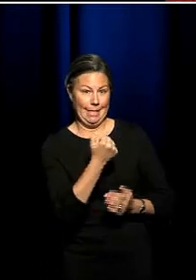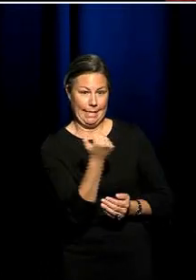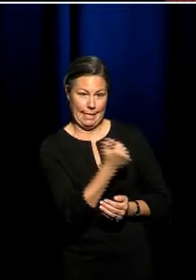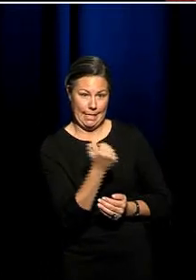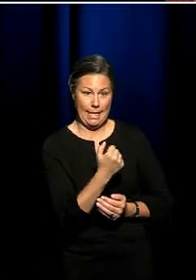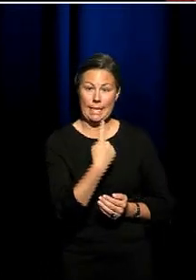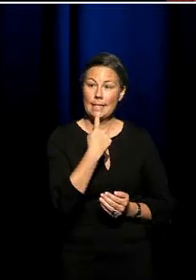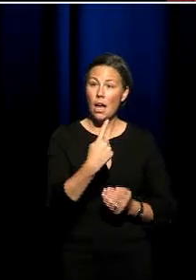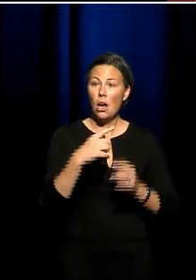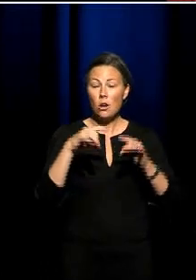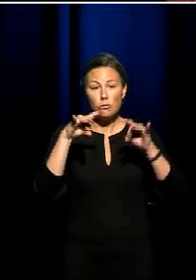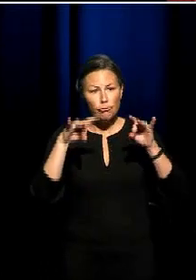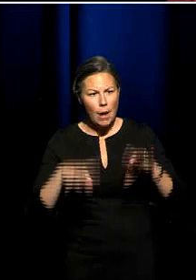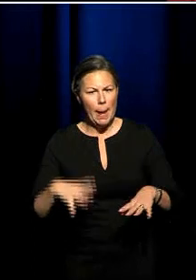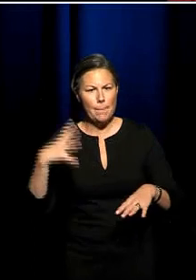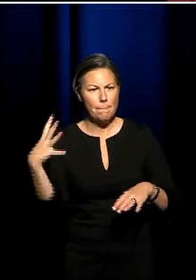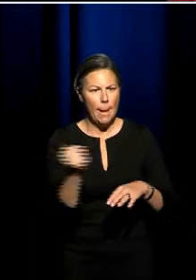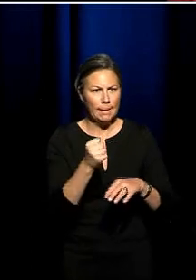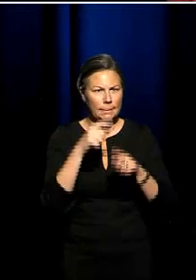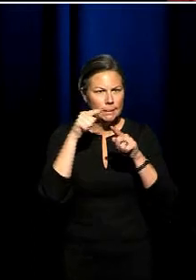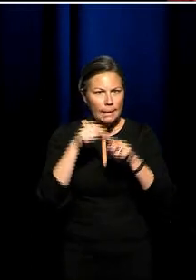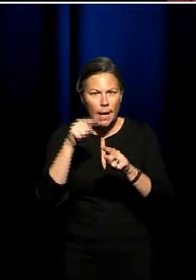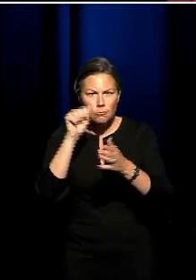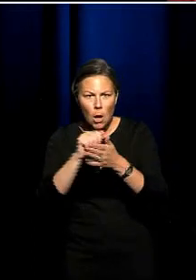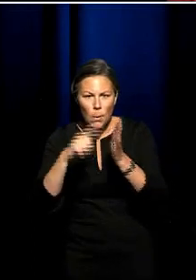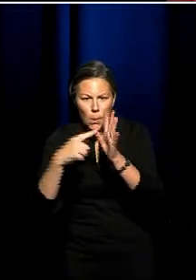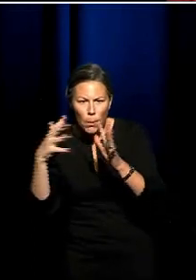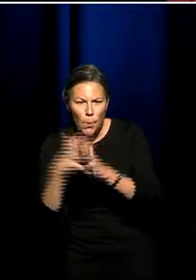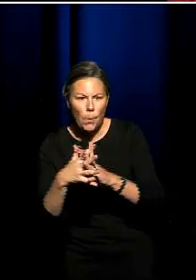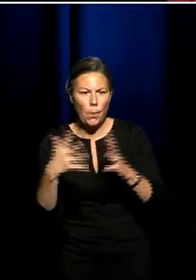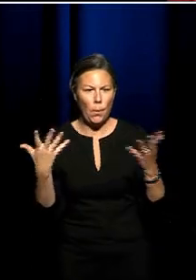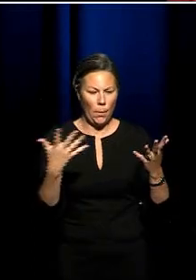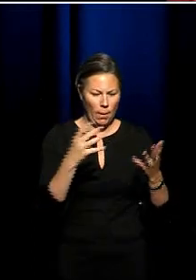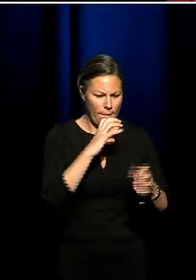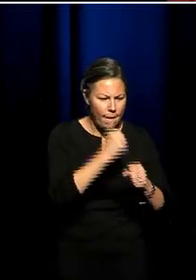appropriate legislative, administrative, social, educational and other measures to